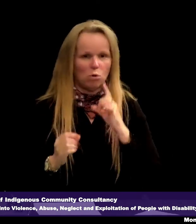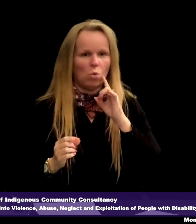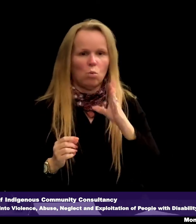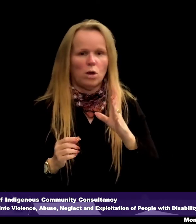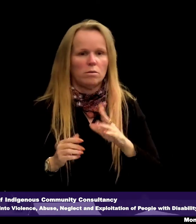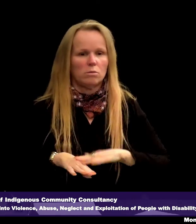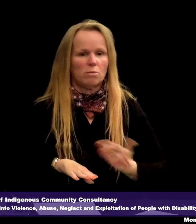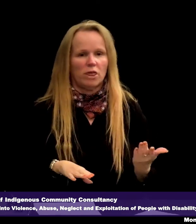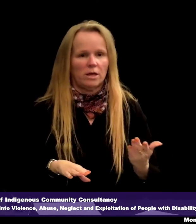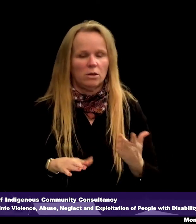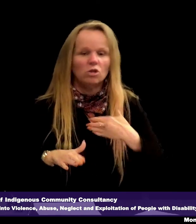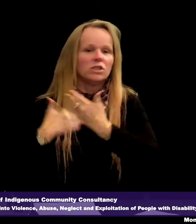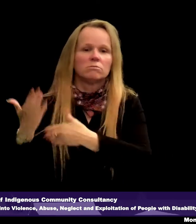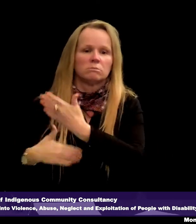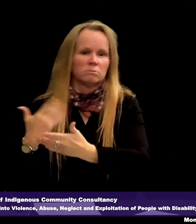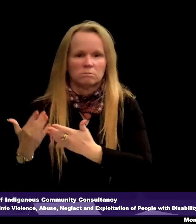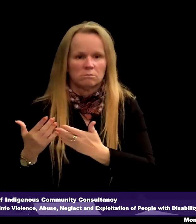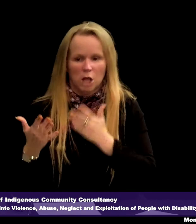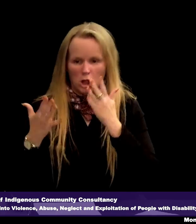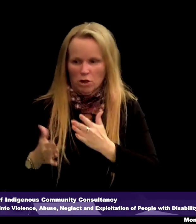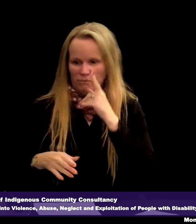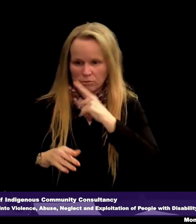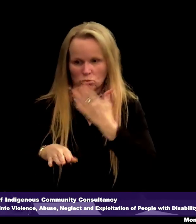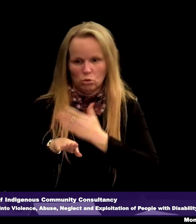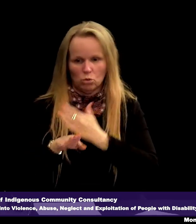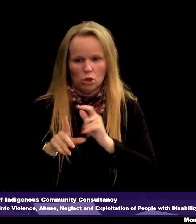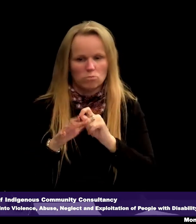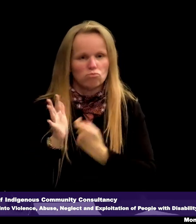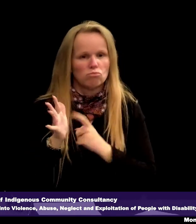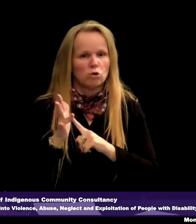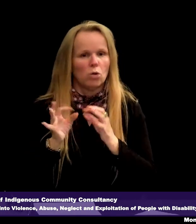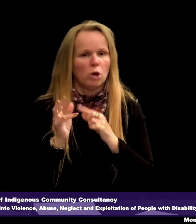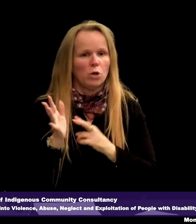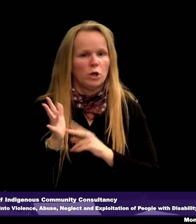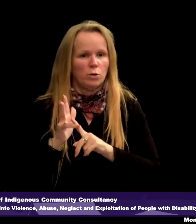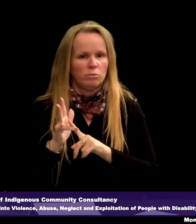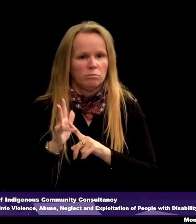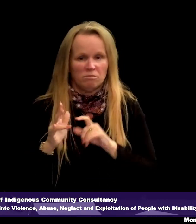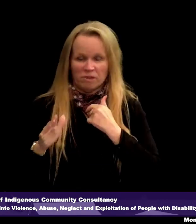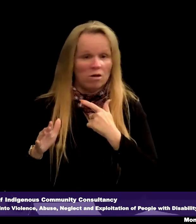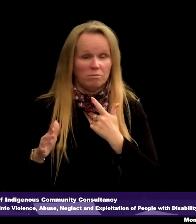A lot of our mob simply won't bother, and they will work pro bono.